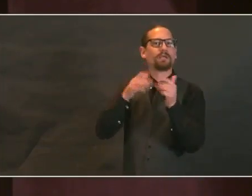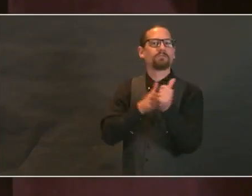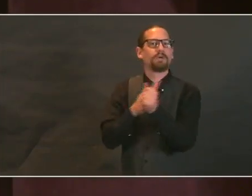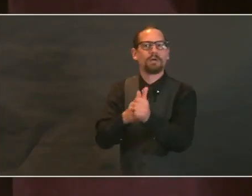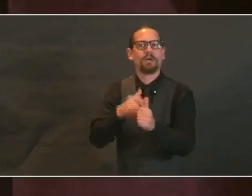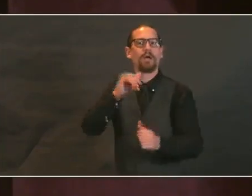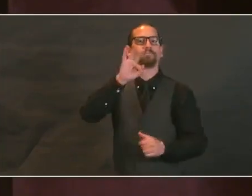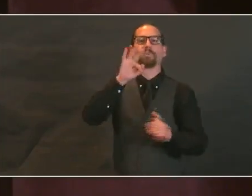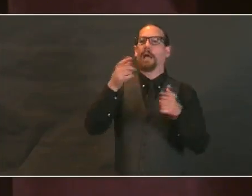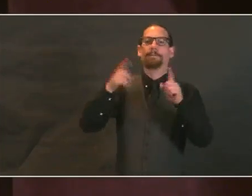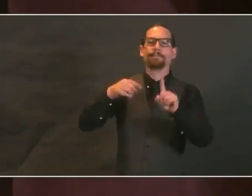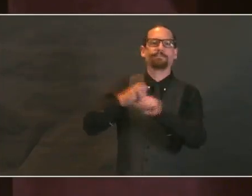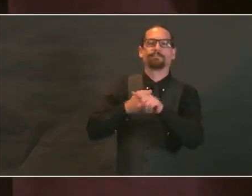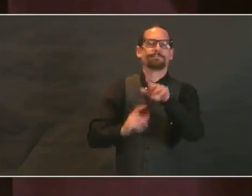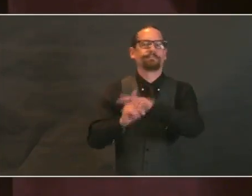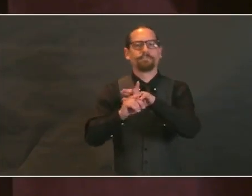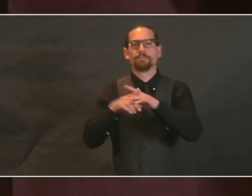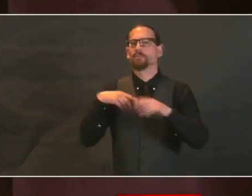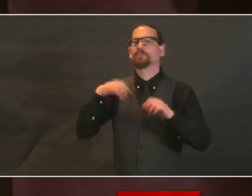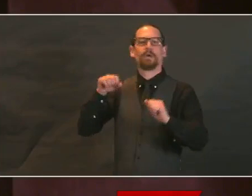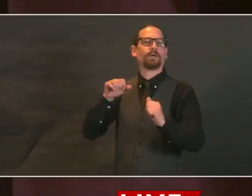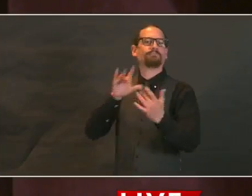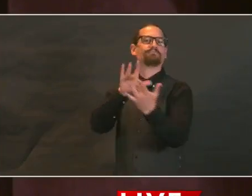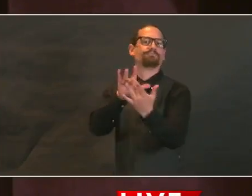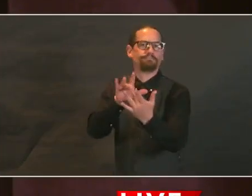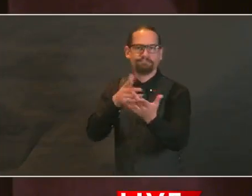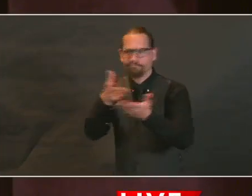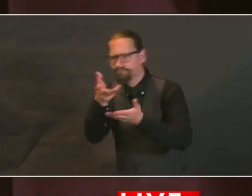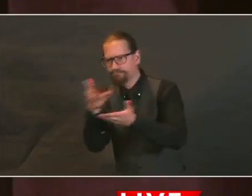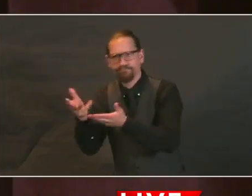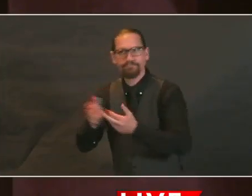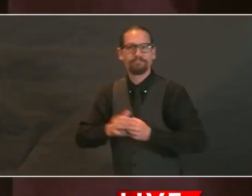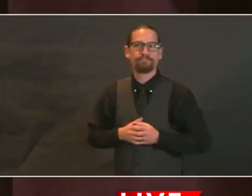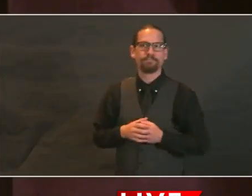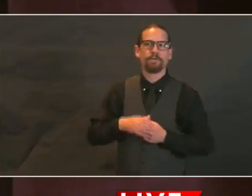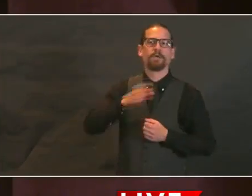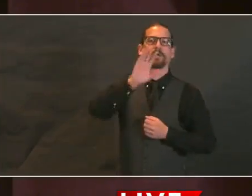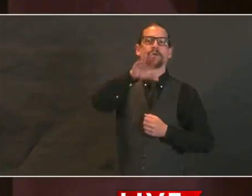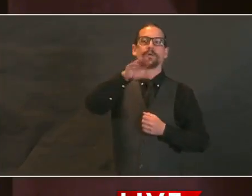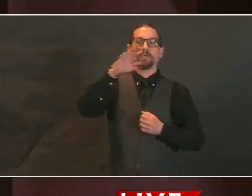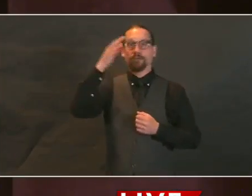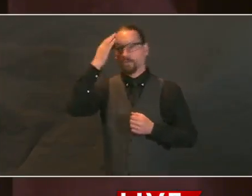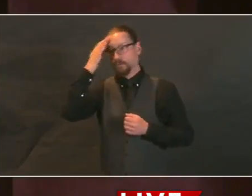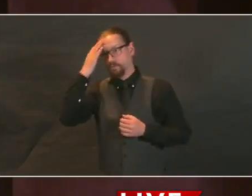TO DO CONTACT TRACING OR DO ANY FOLLOW-UPS. SENATOR CAMPS